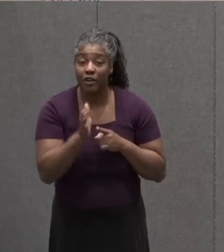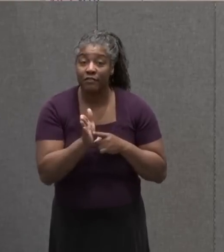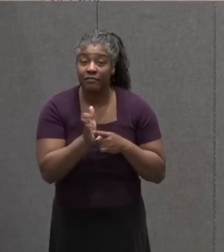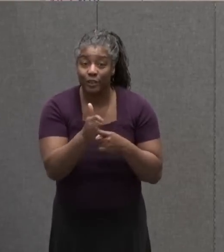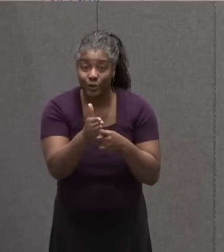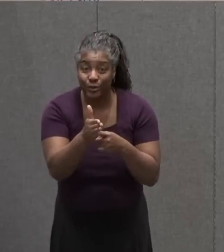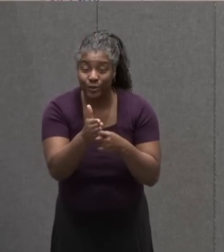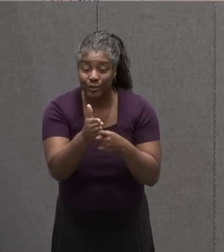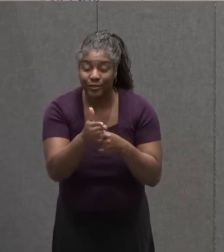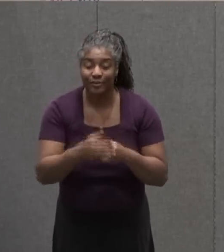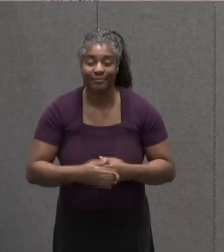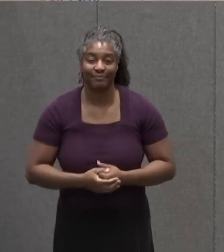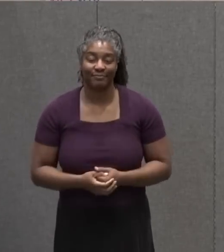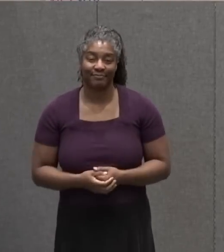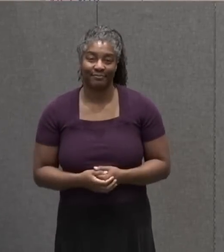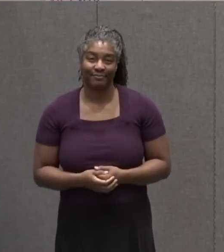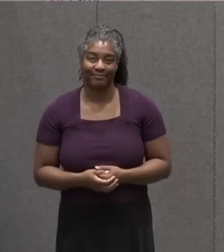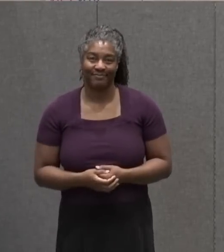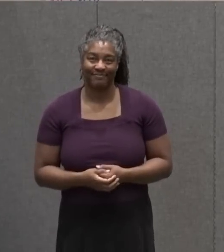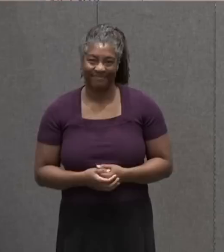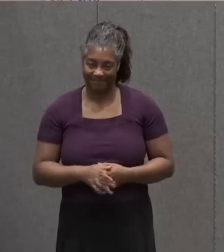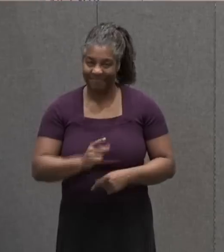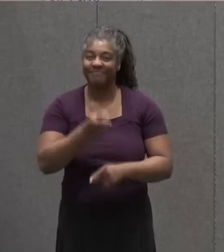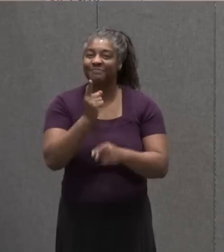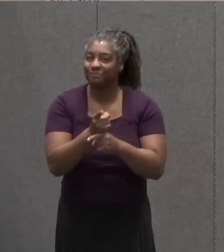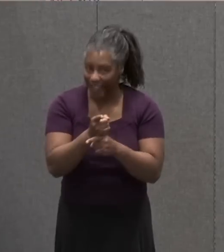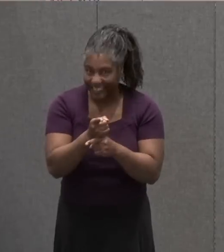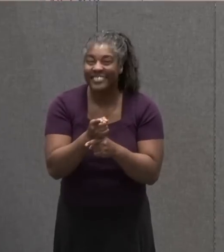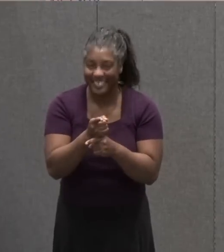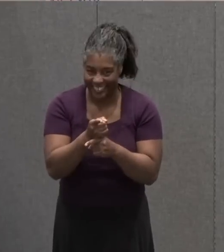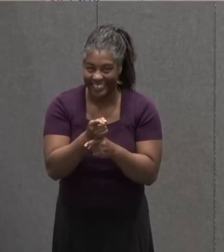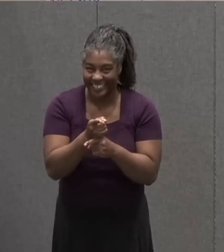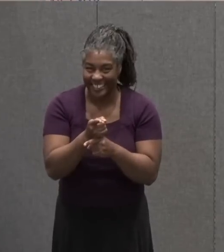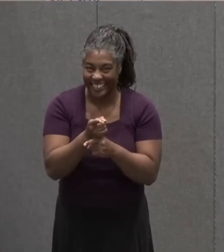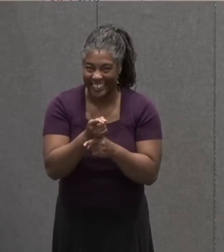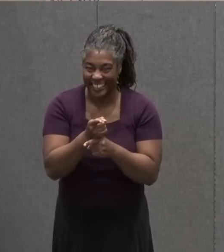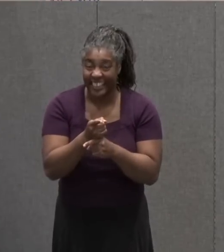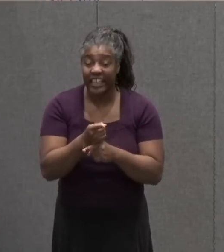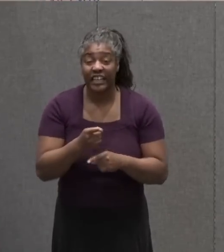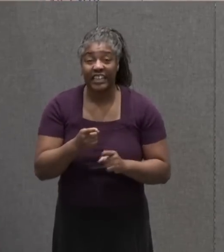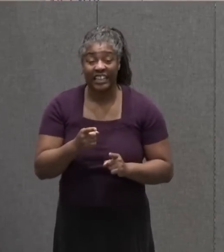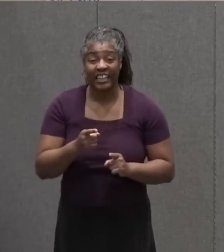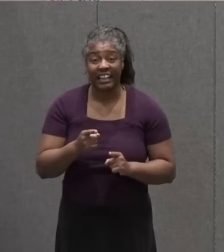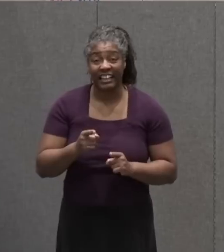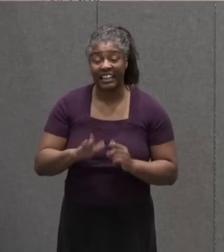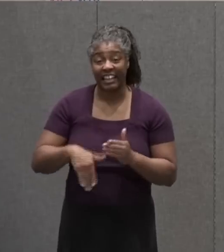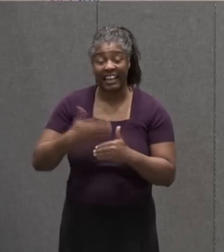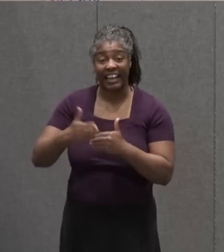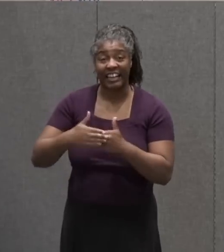That's right. My second card is son, say son.